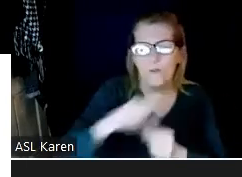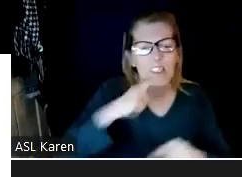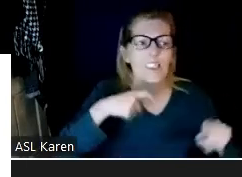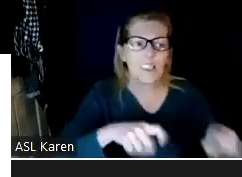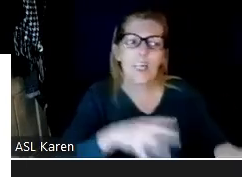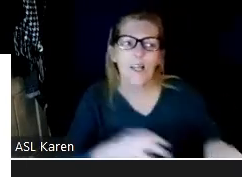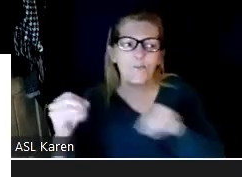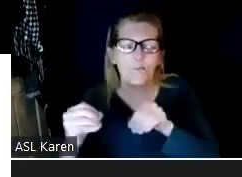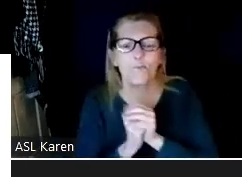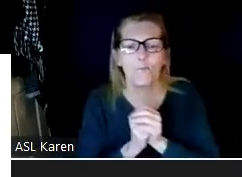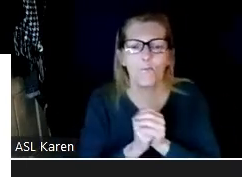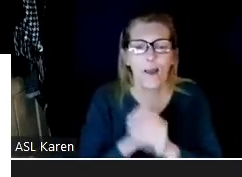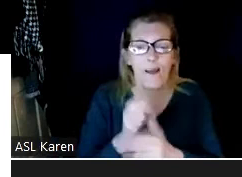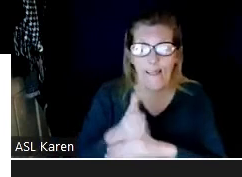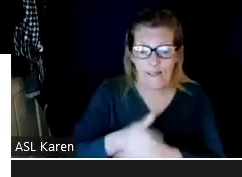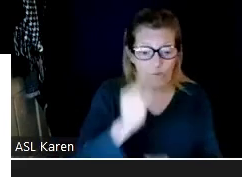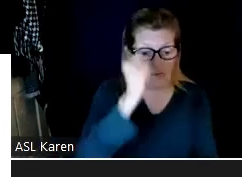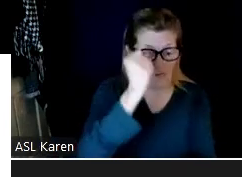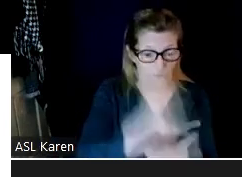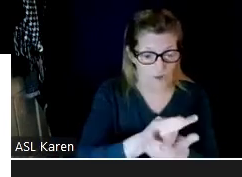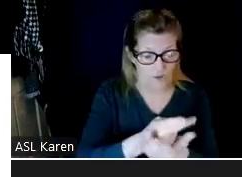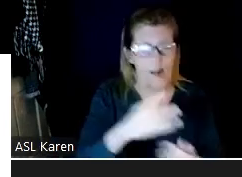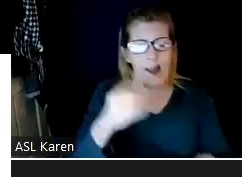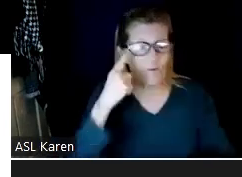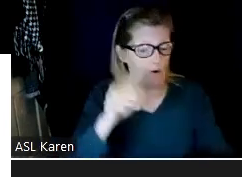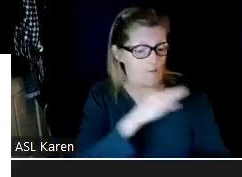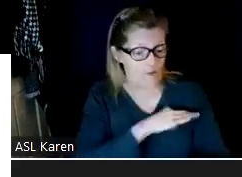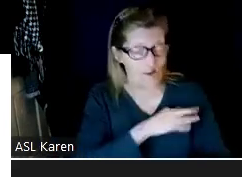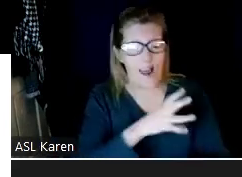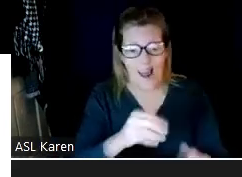15:19:31 And after you are approved for leaving benefits, you would receive weekly payments